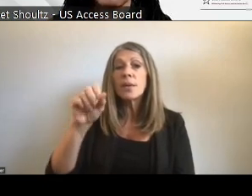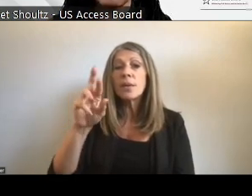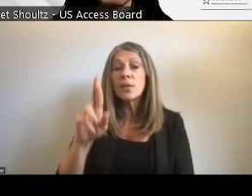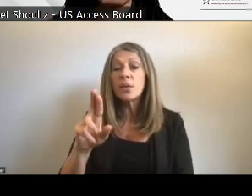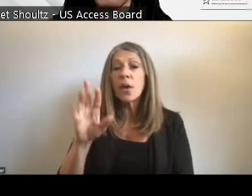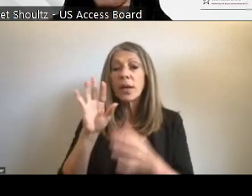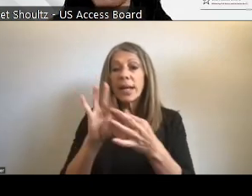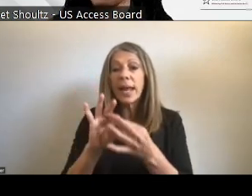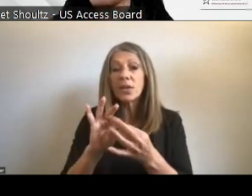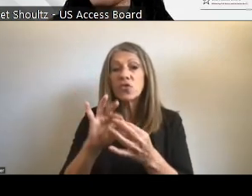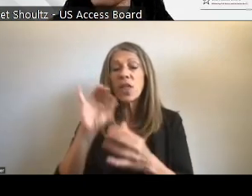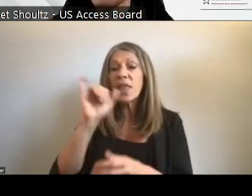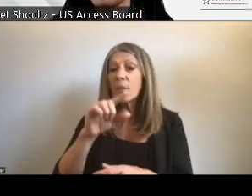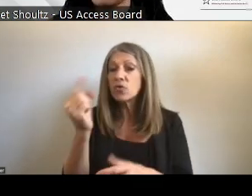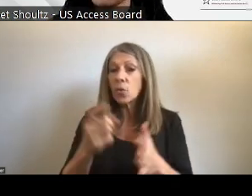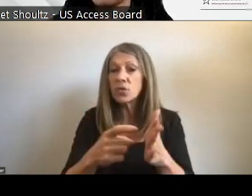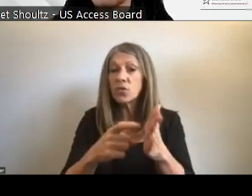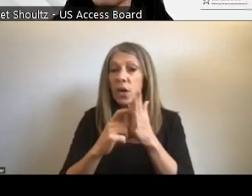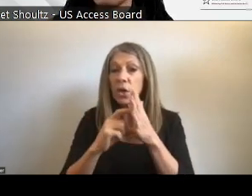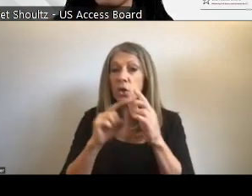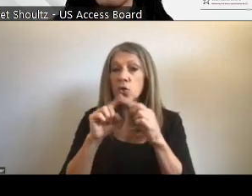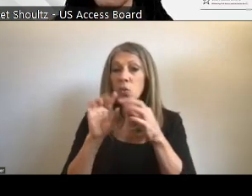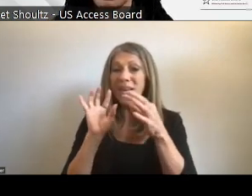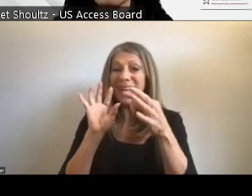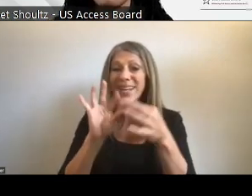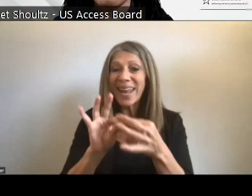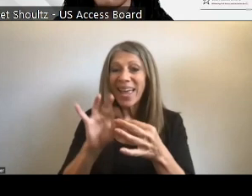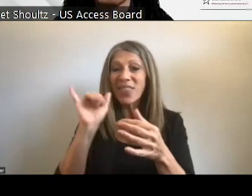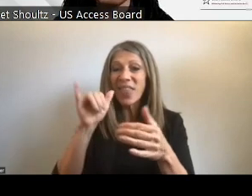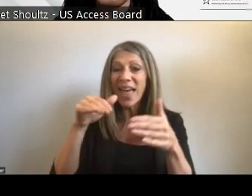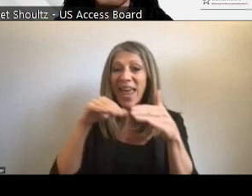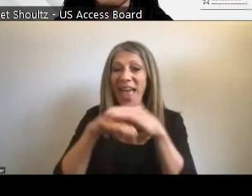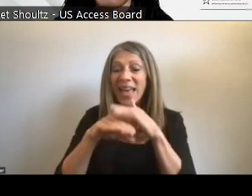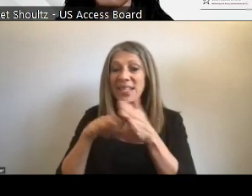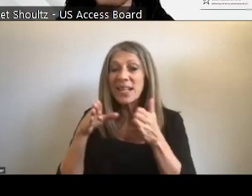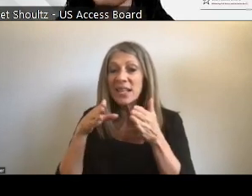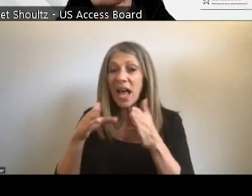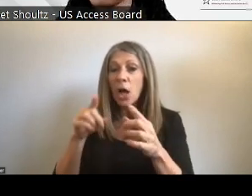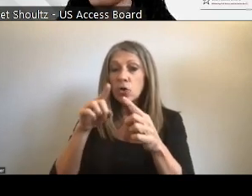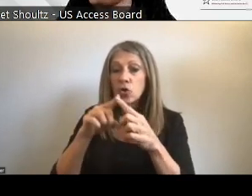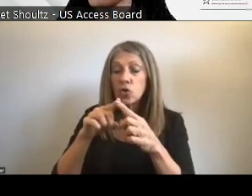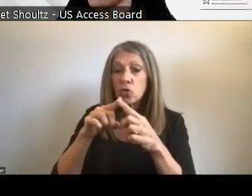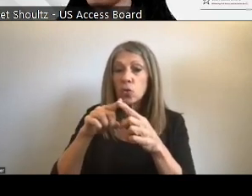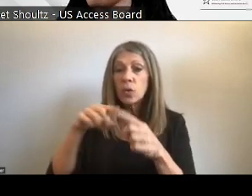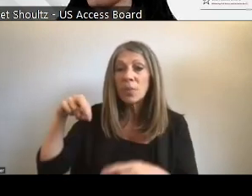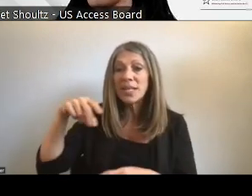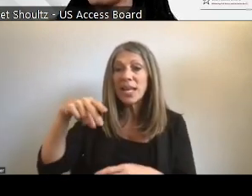that was always a requirement to connect that access aisle to the pedestrian circulation path.